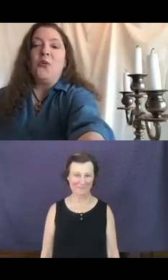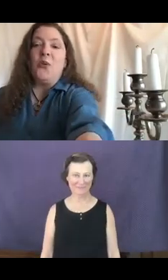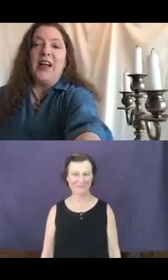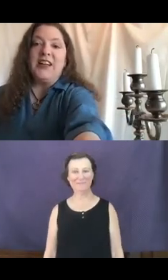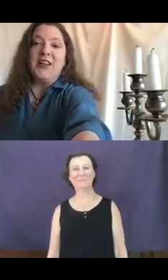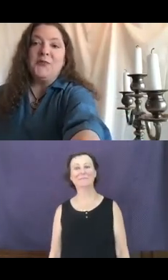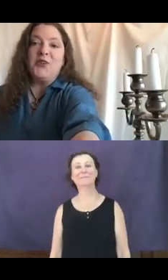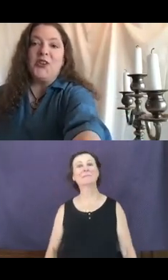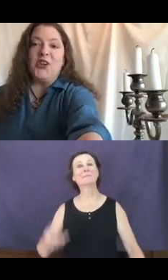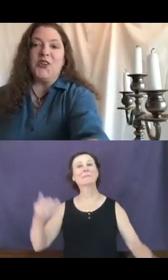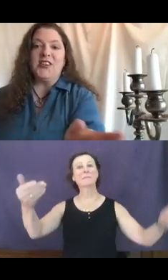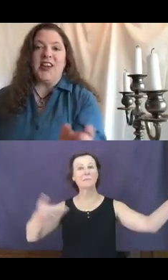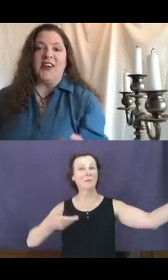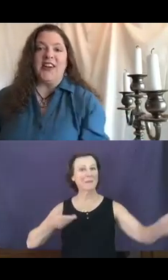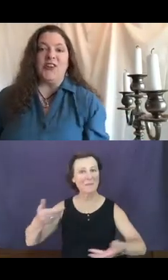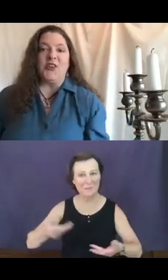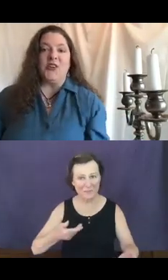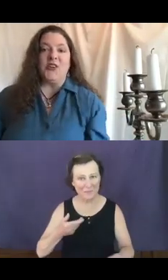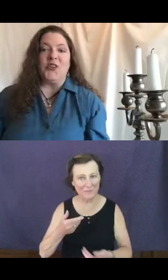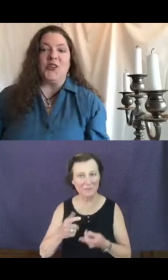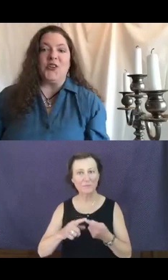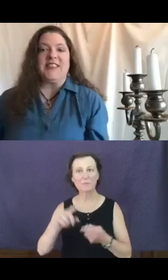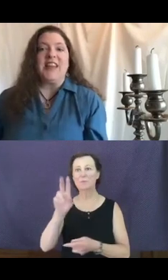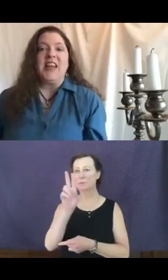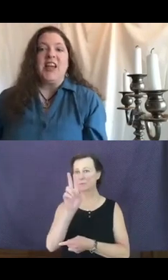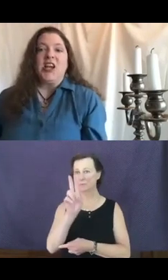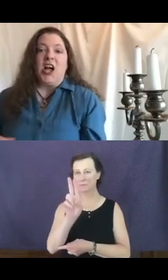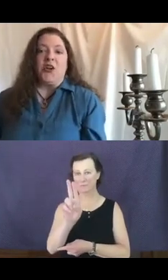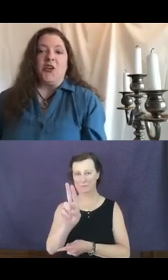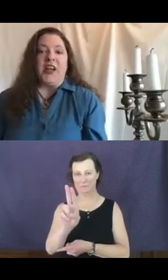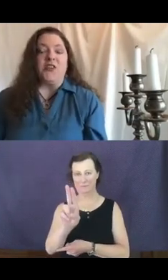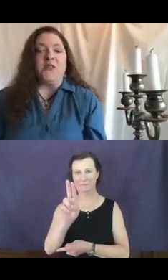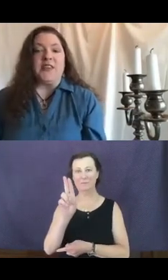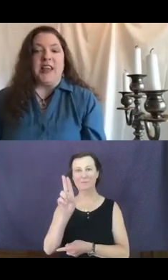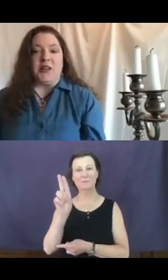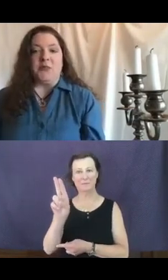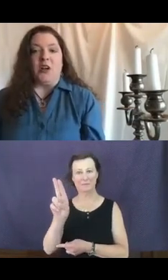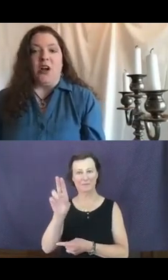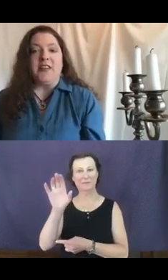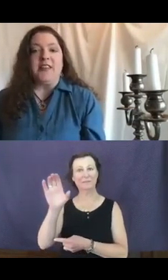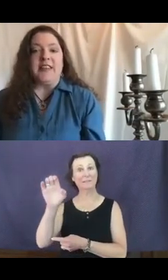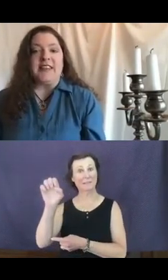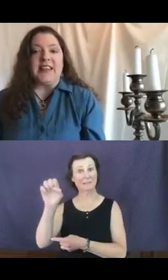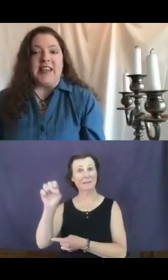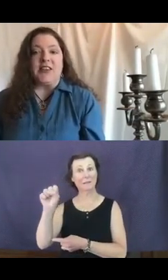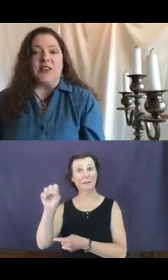Welcome to the Unitarian Universalist Congregation of Salem's August 16th